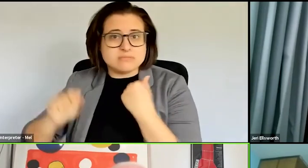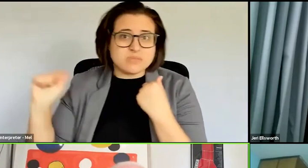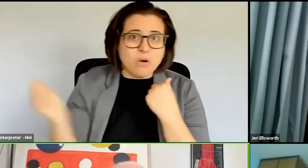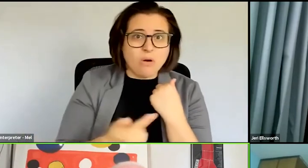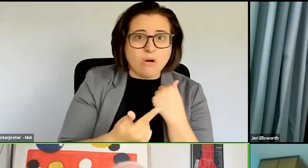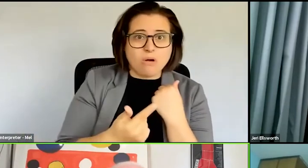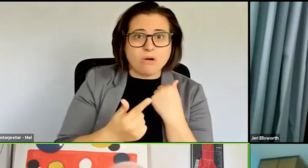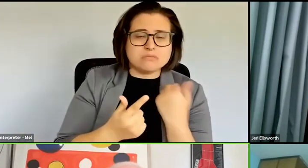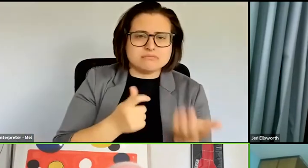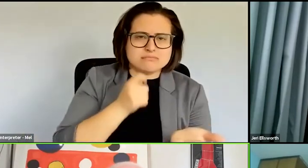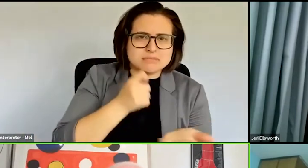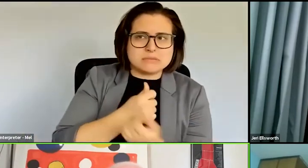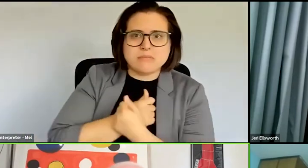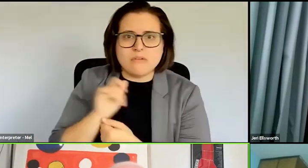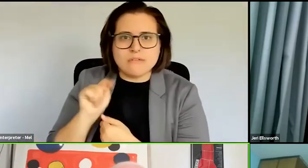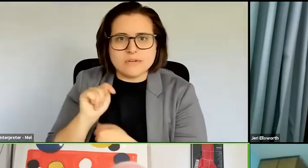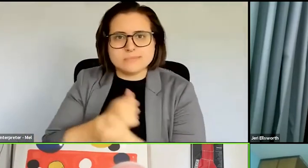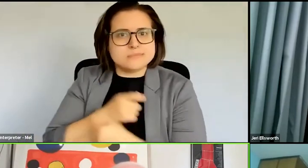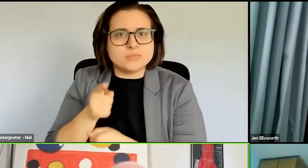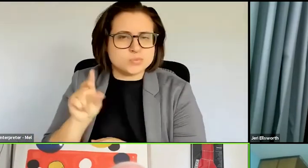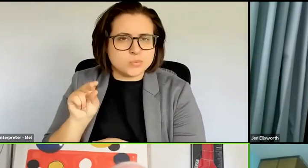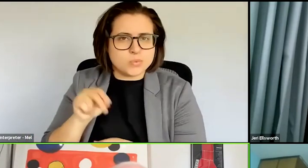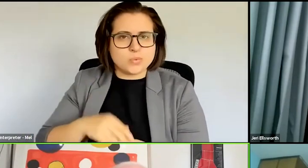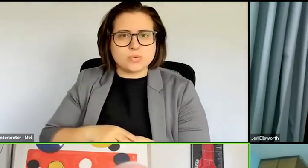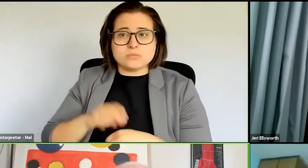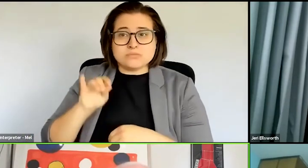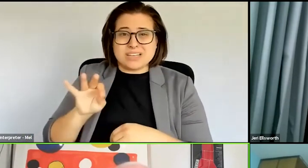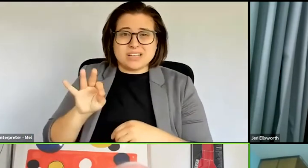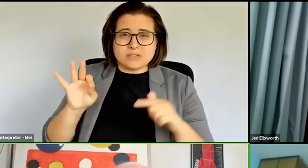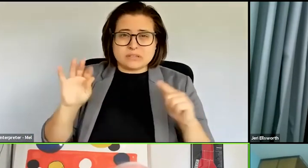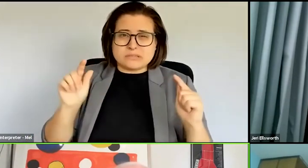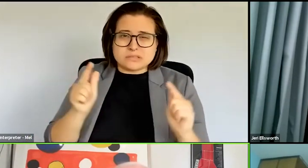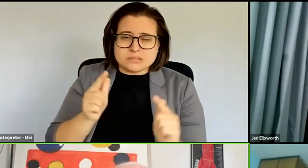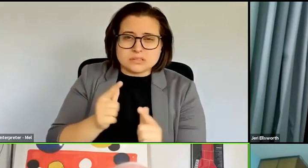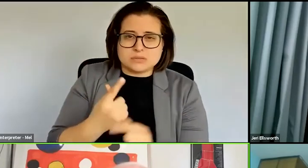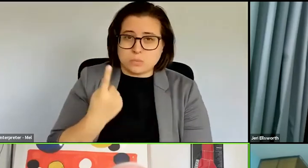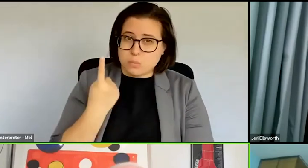if you drive yourself down to a consensus model including the users as part of that,